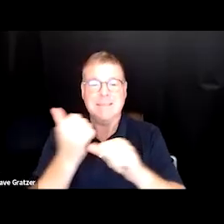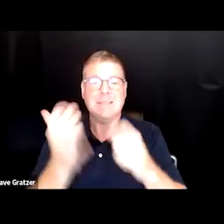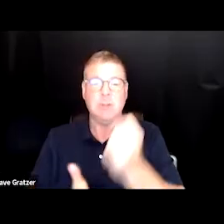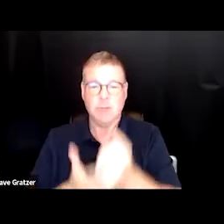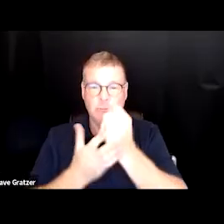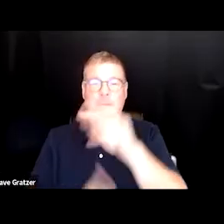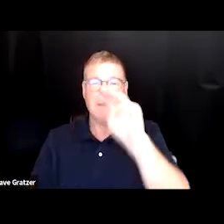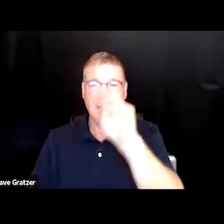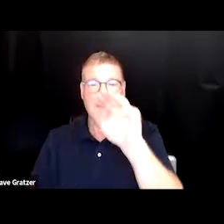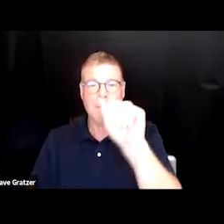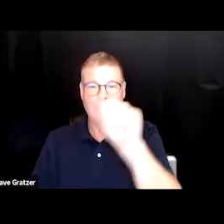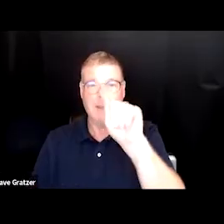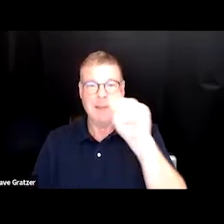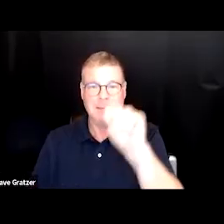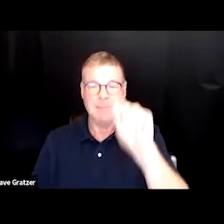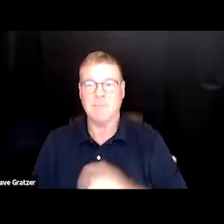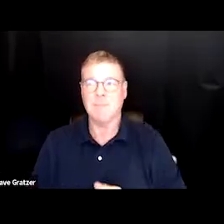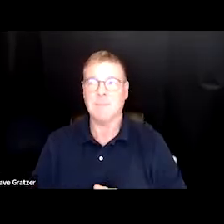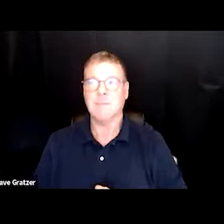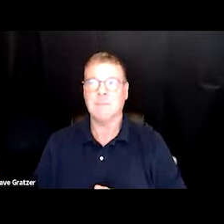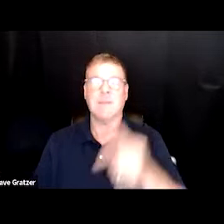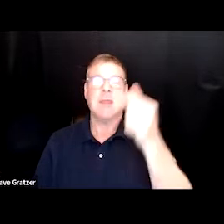which I'll just name as JMAT.